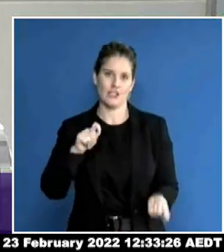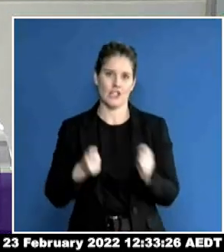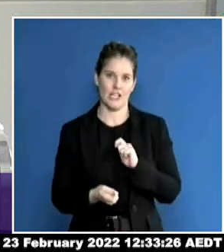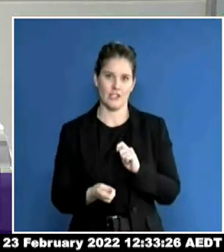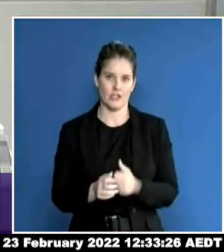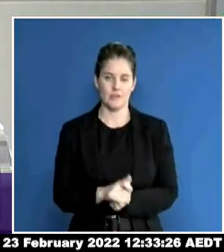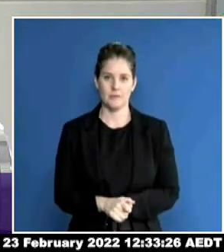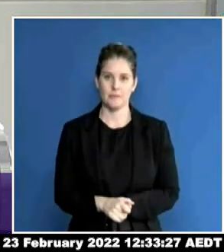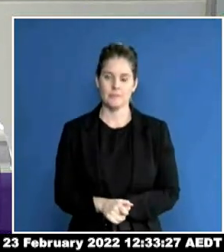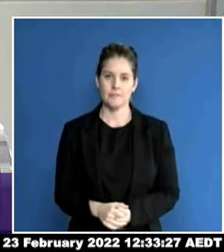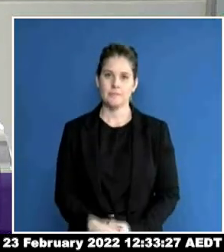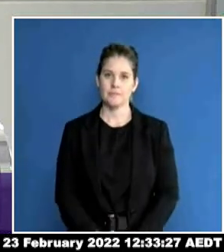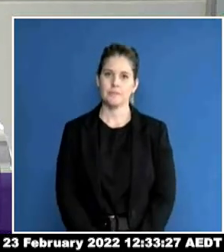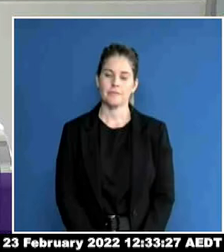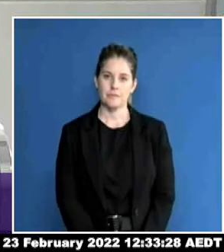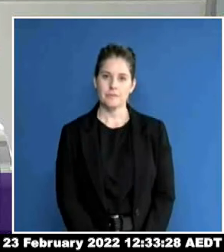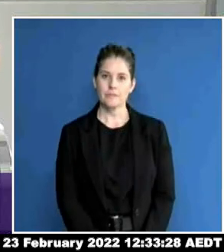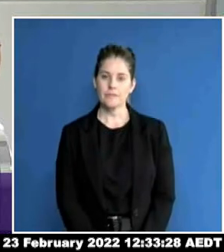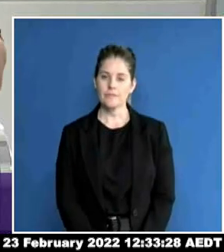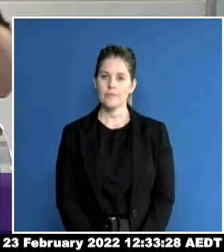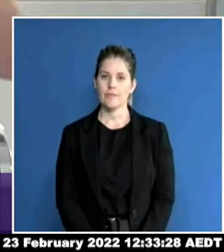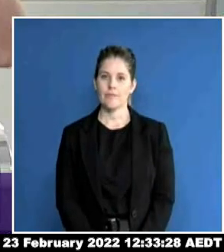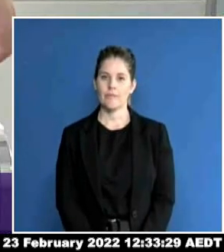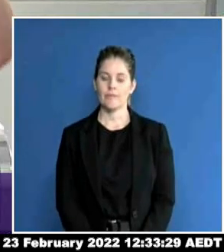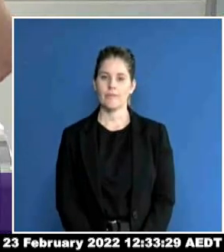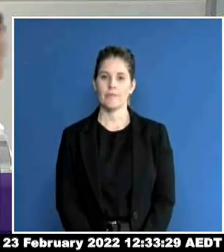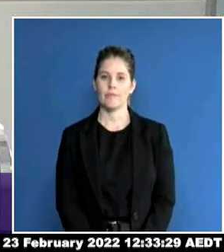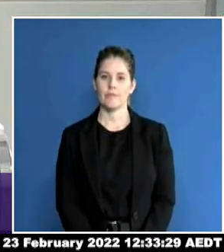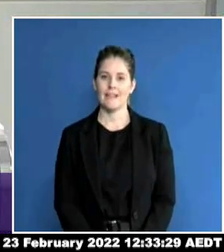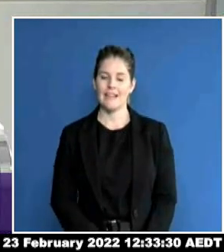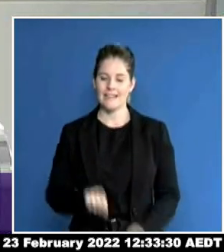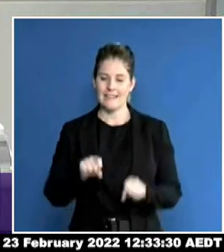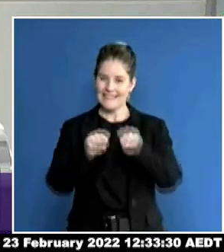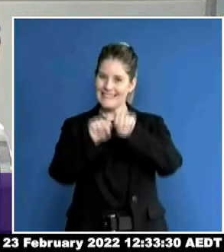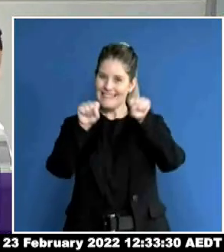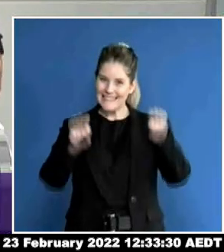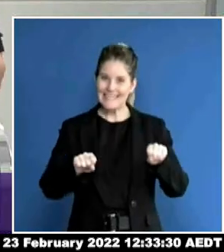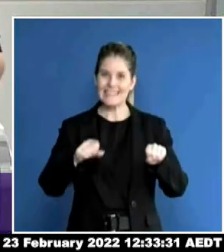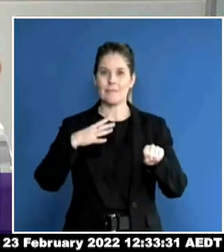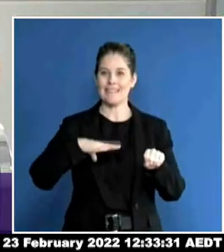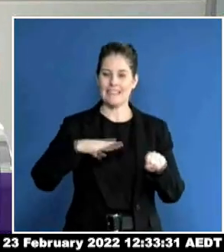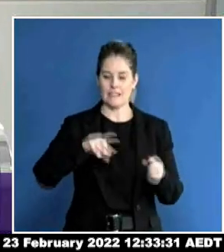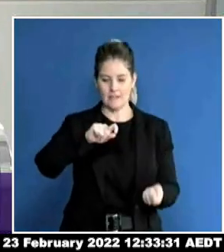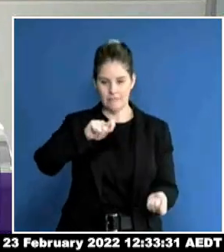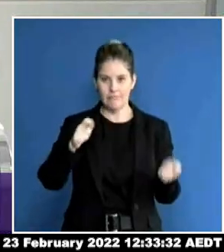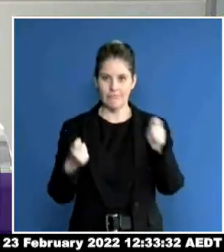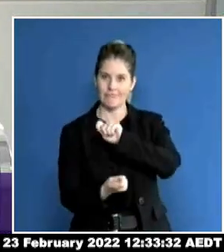We need to have a system where disabled people are centred, that they're highly valued and respected.